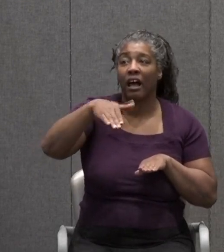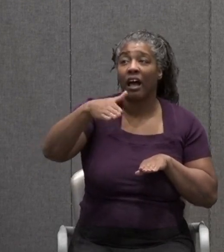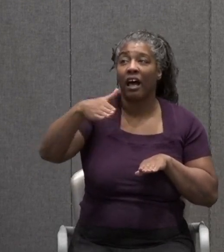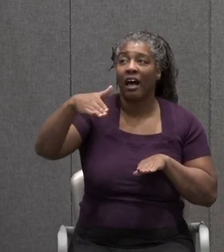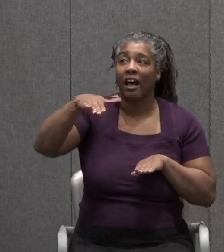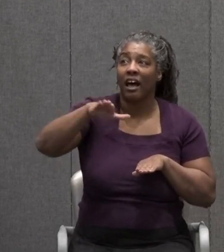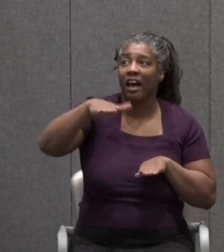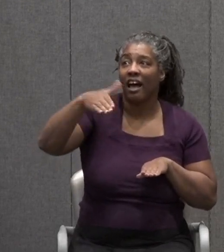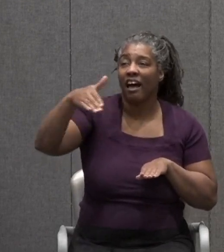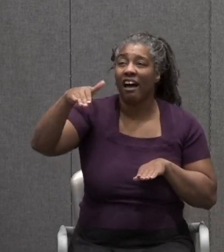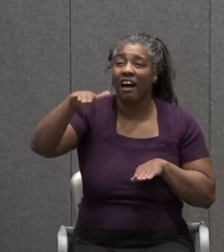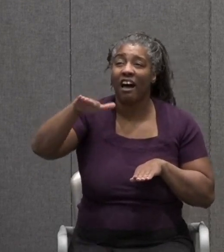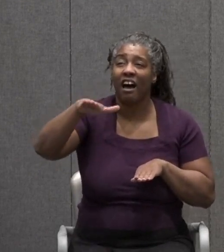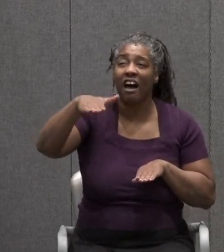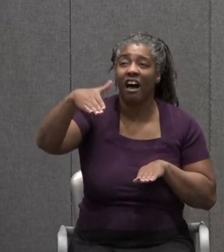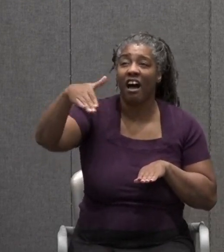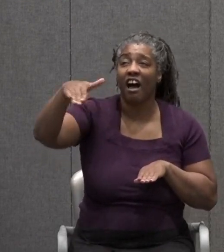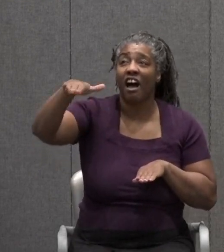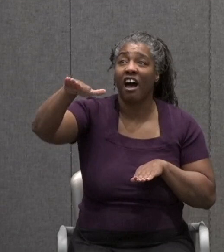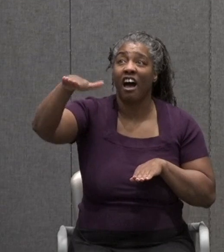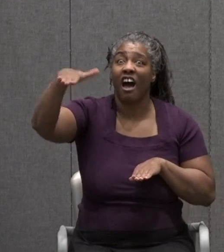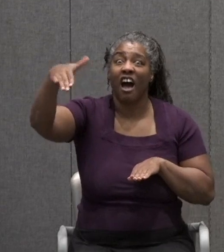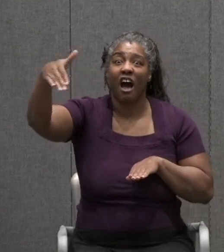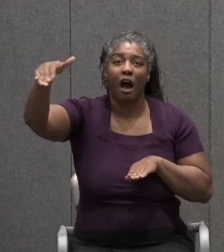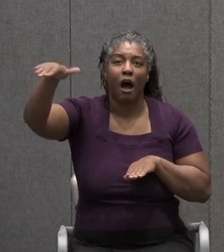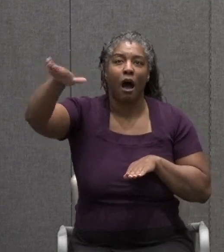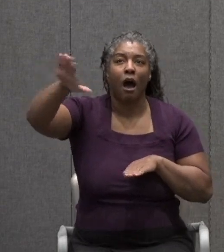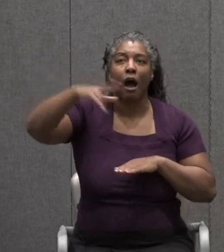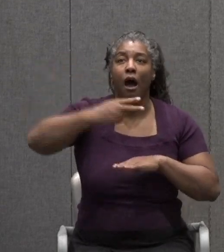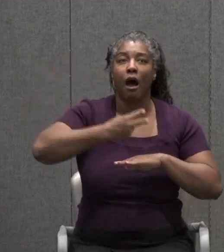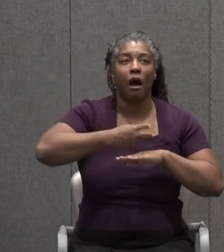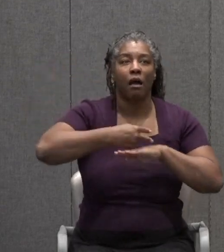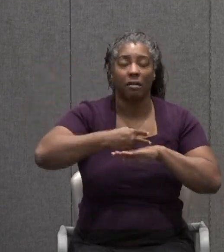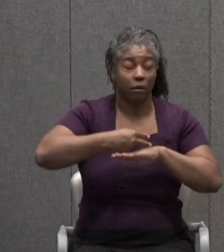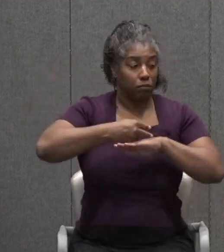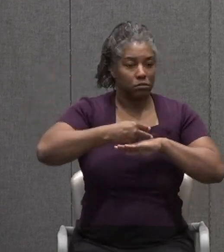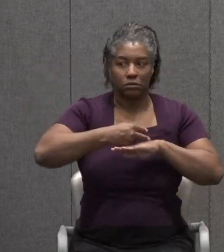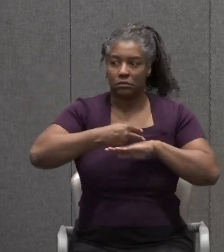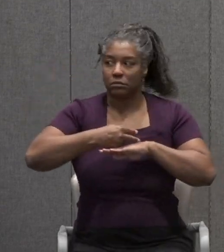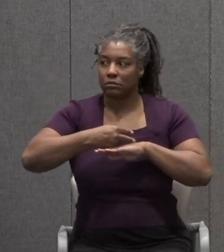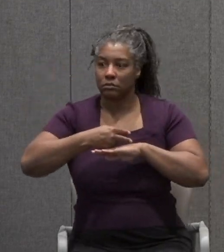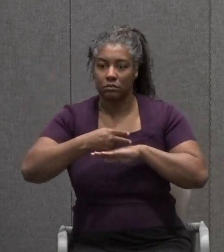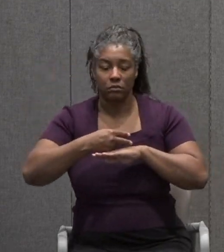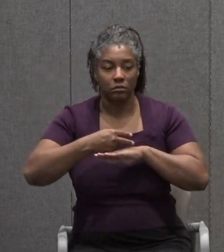And then you, you realize you're not scared, this is a lot of fun, and you sit up and you look at all